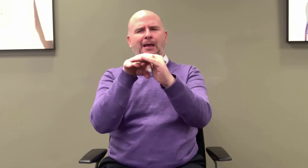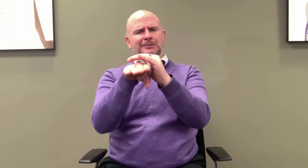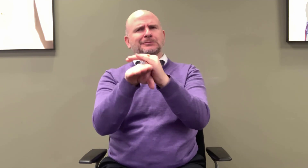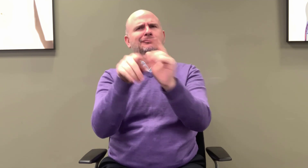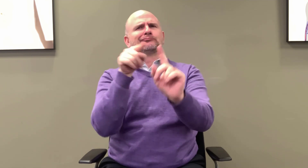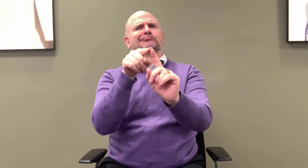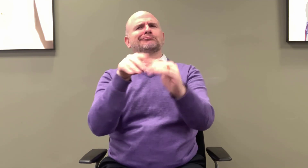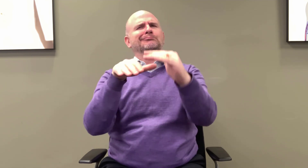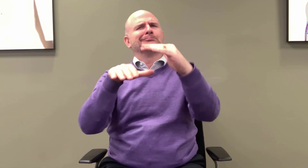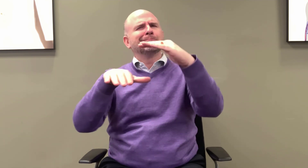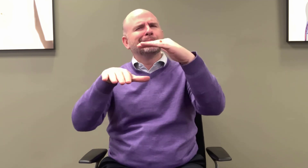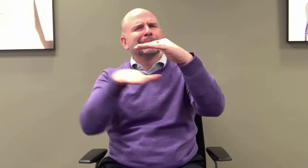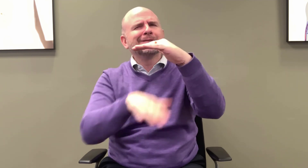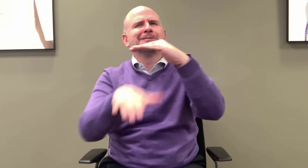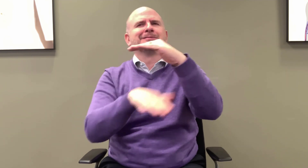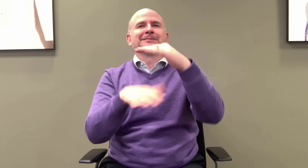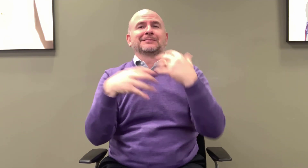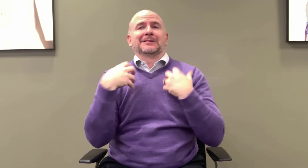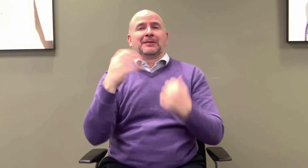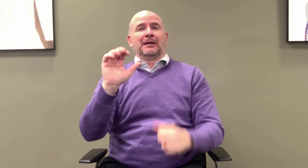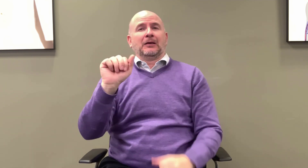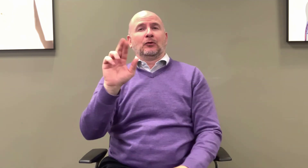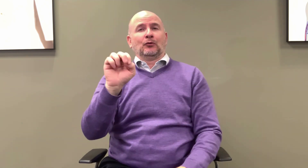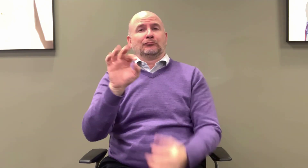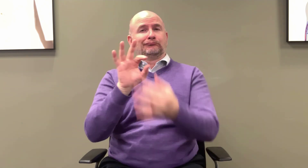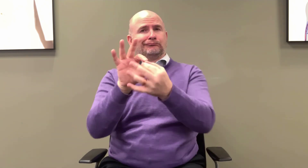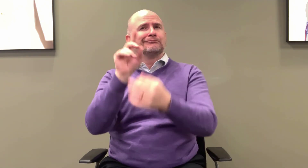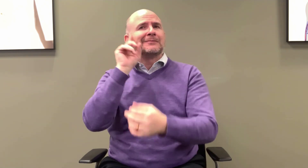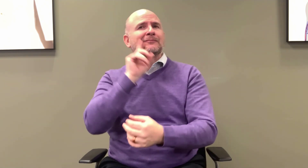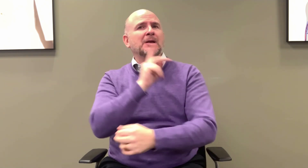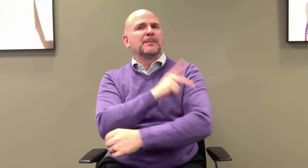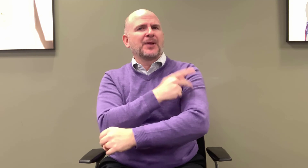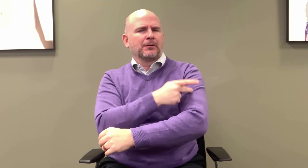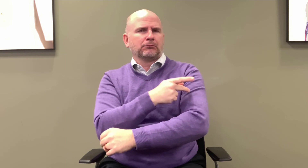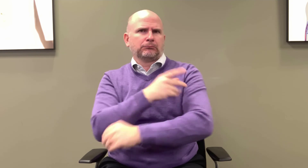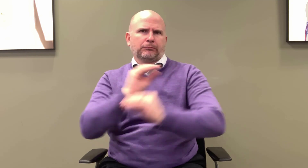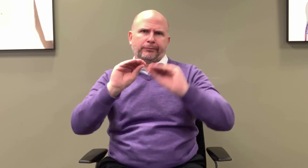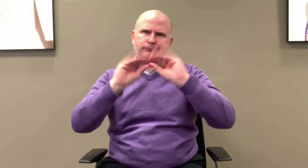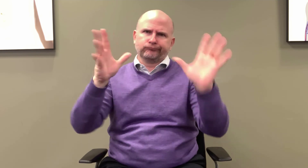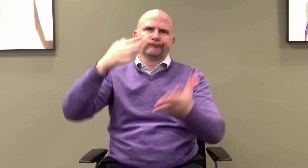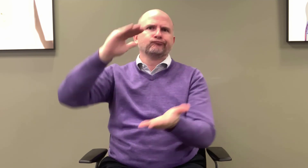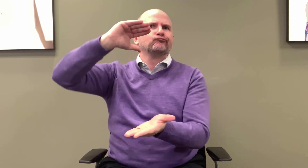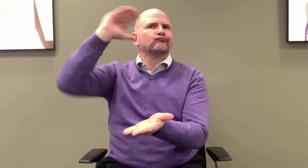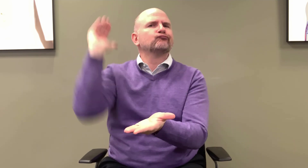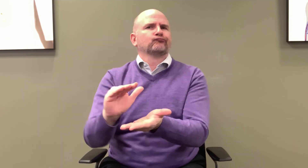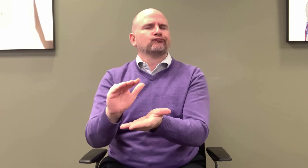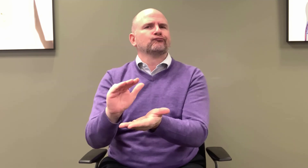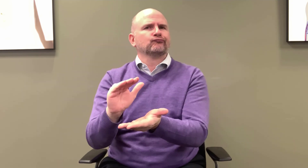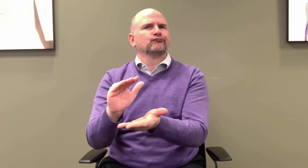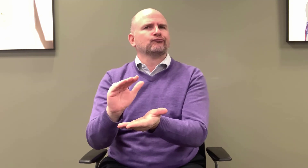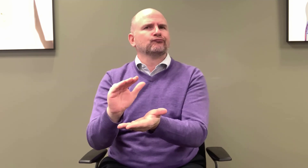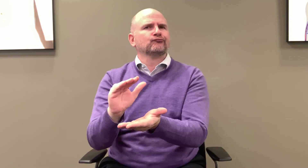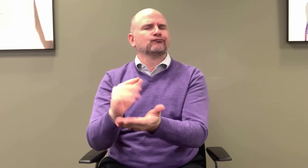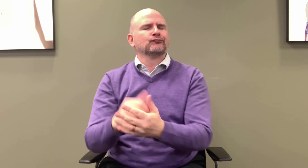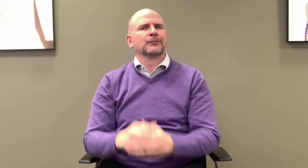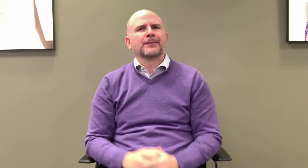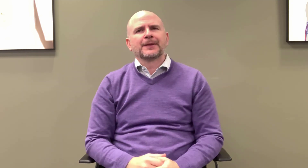had significantly less access to basic healthcare when compared to patients